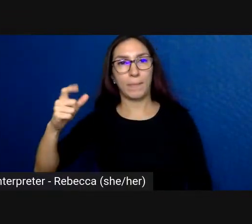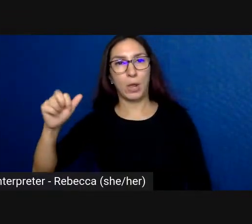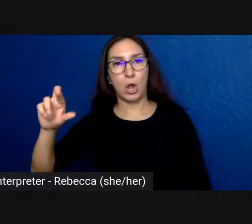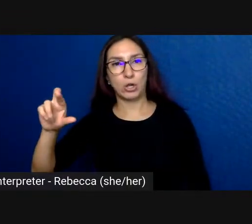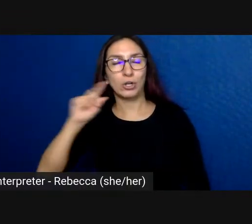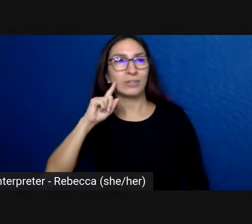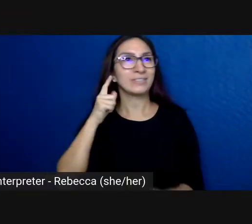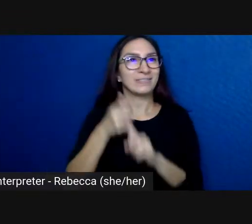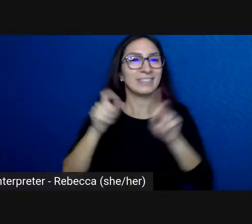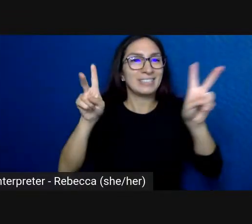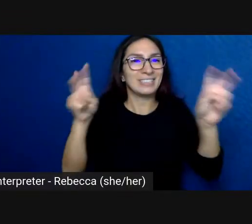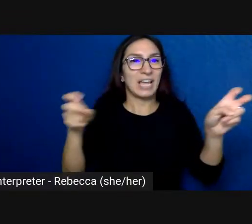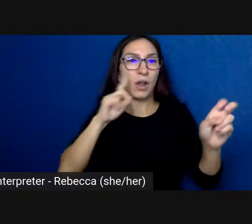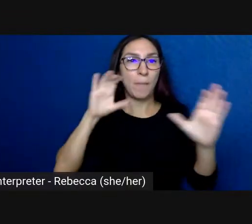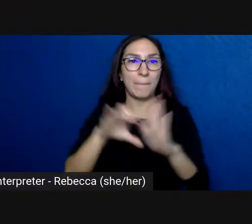The very first one will be featuring Empish Thomas a